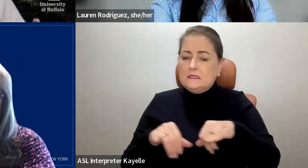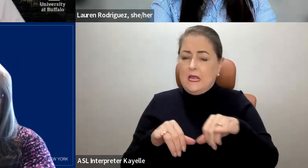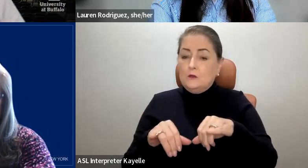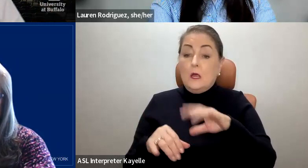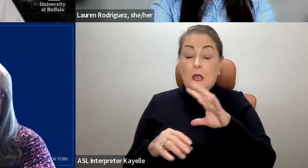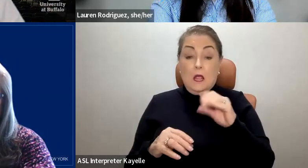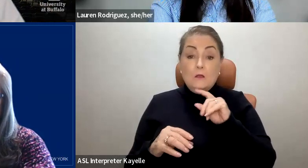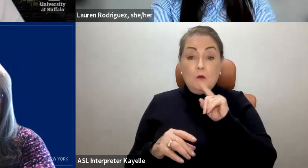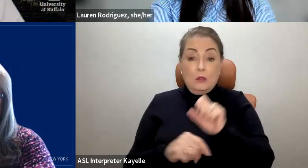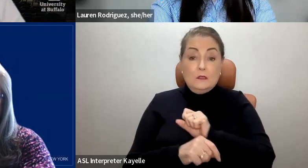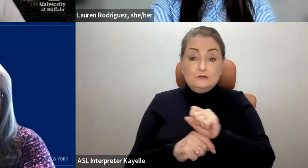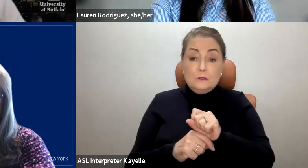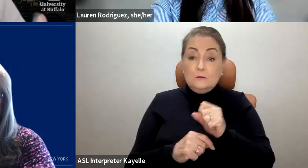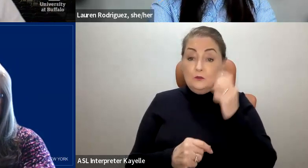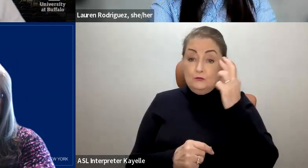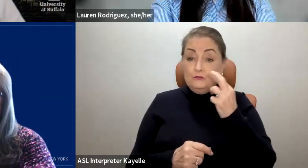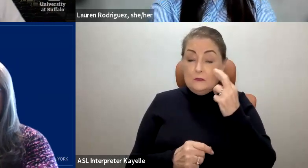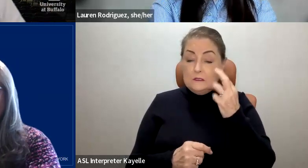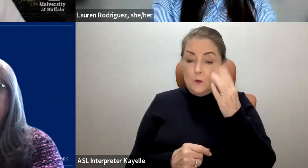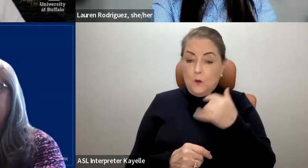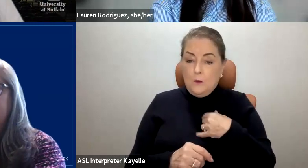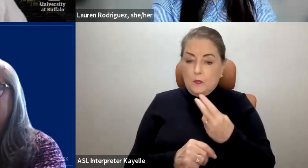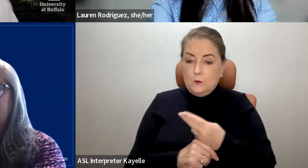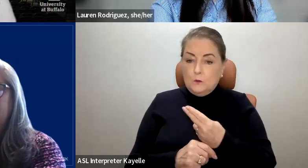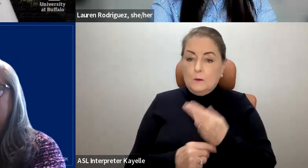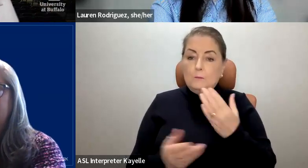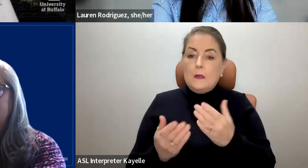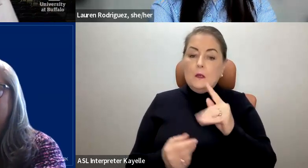we use these tools, it may be that the tool has a specific